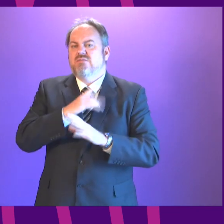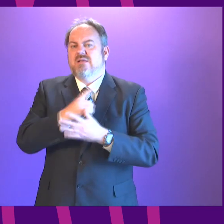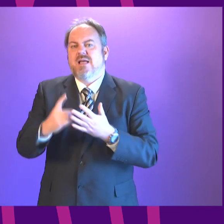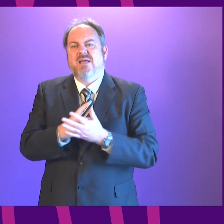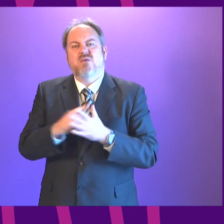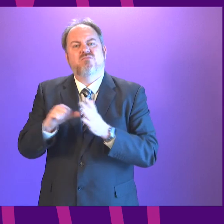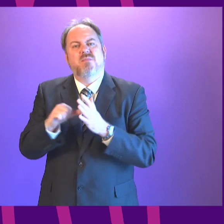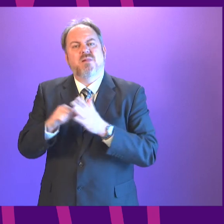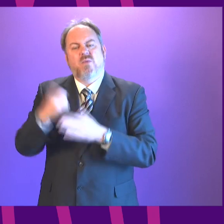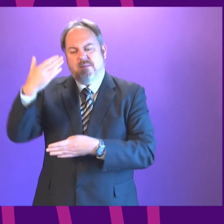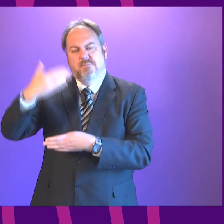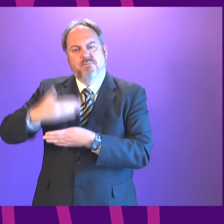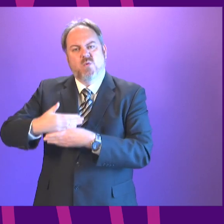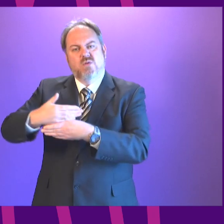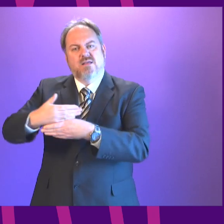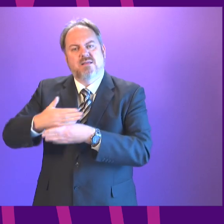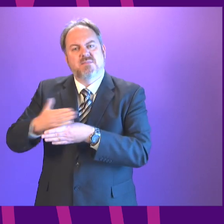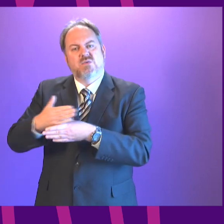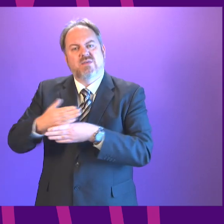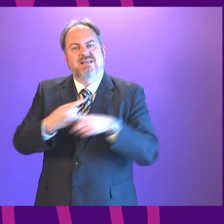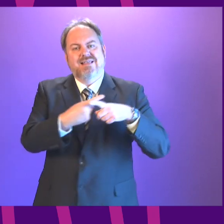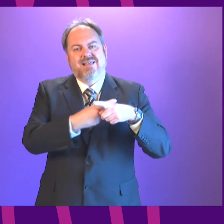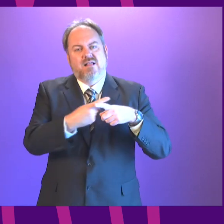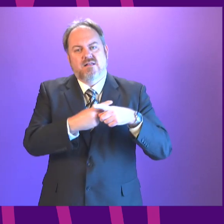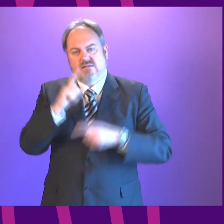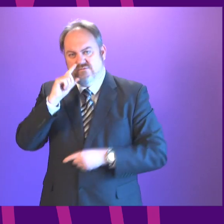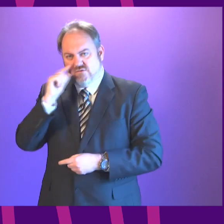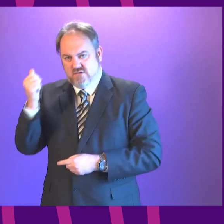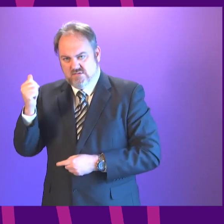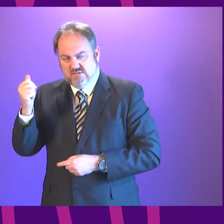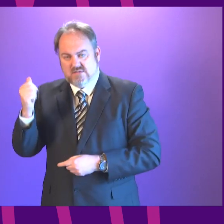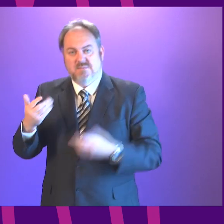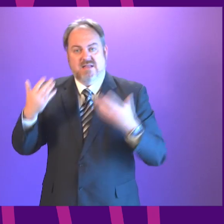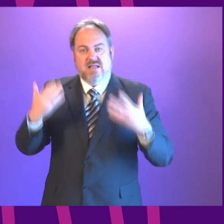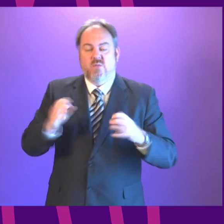However, I will start, as usual, with a brief summary of the latest Covid statistics. The